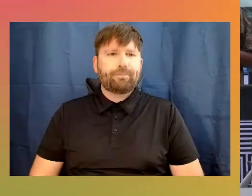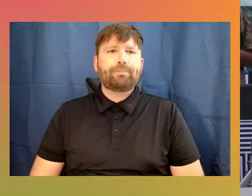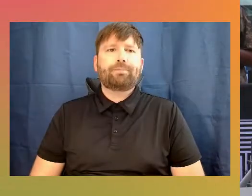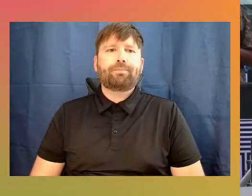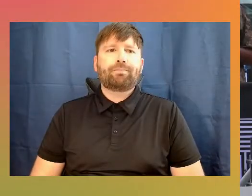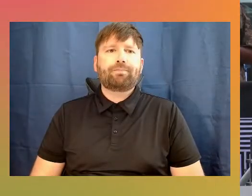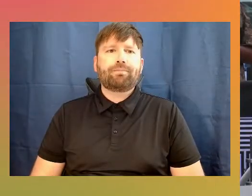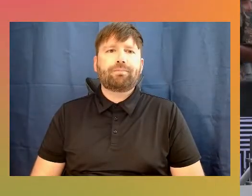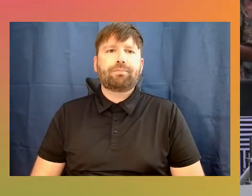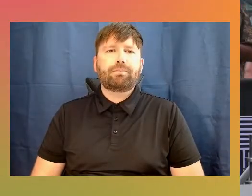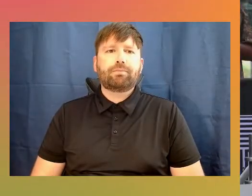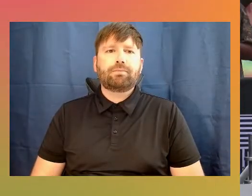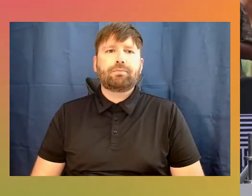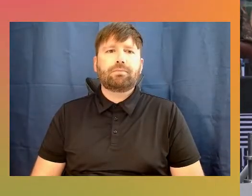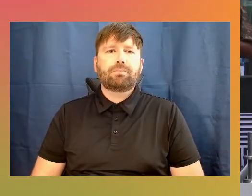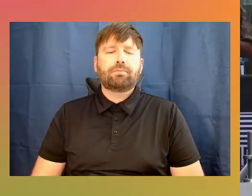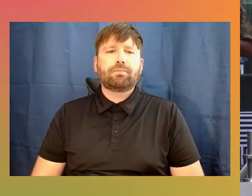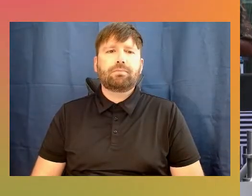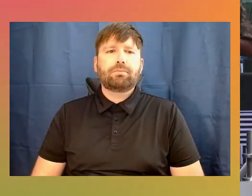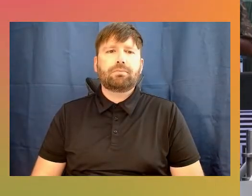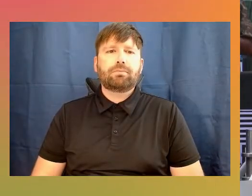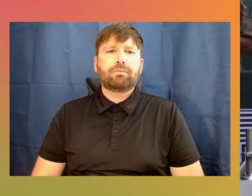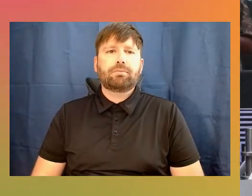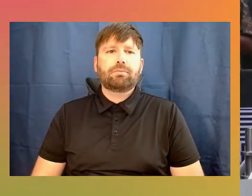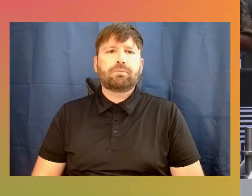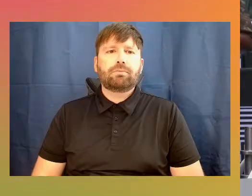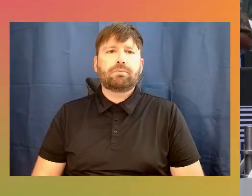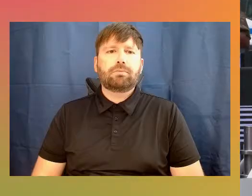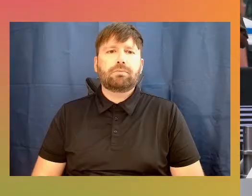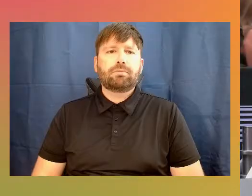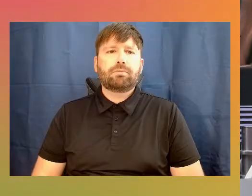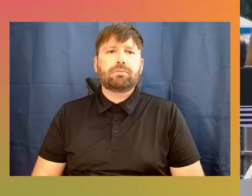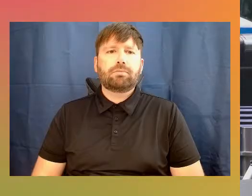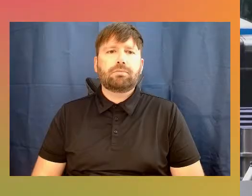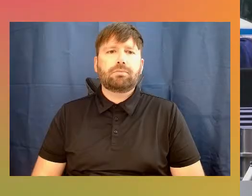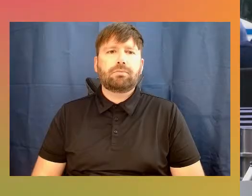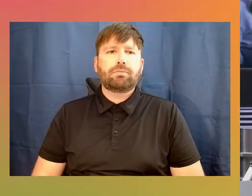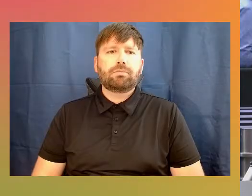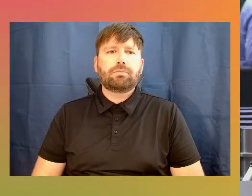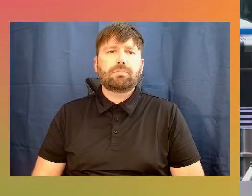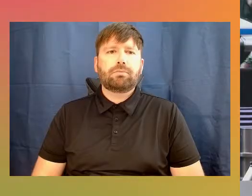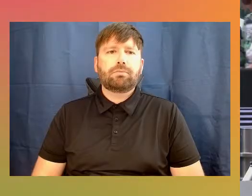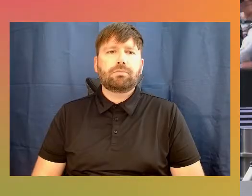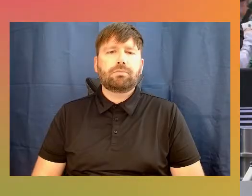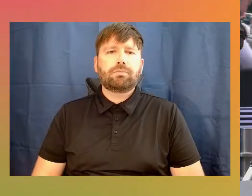VINYASA.